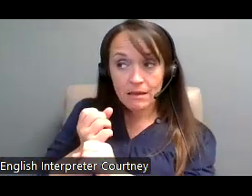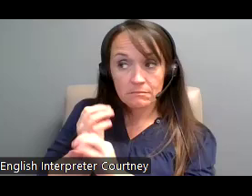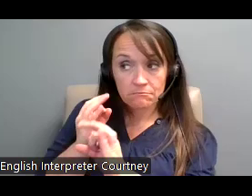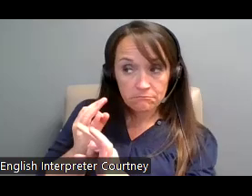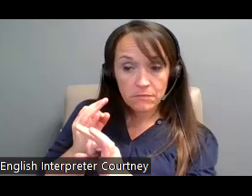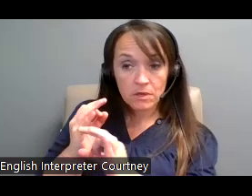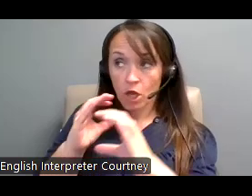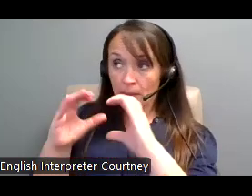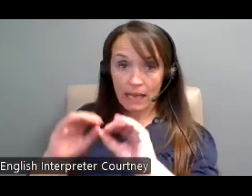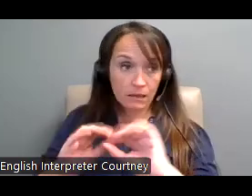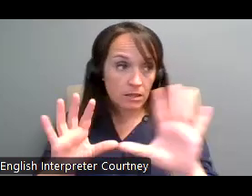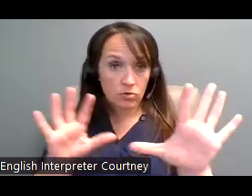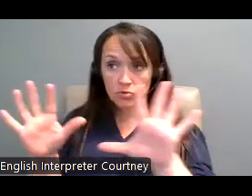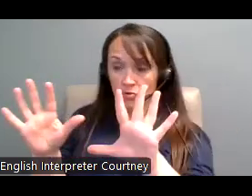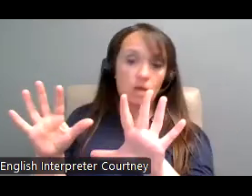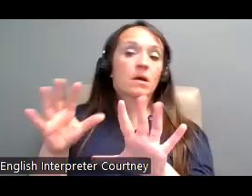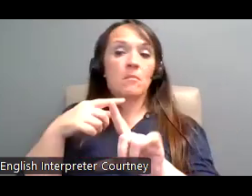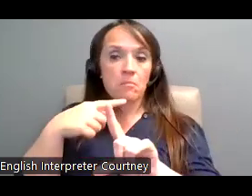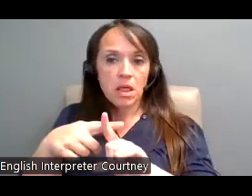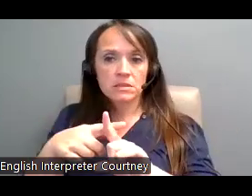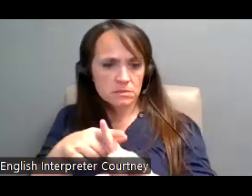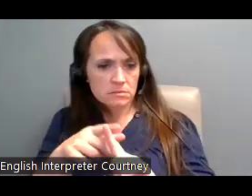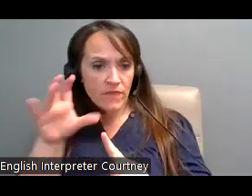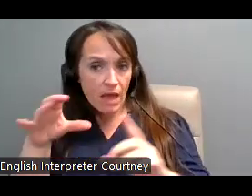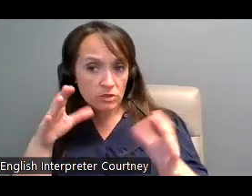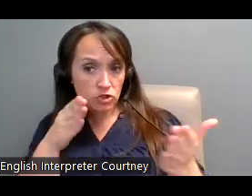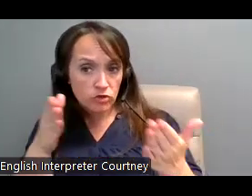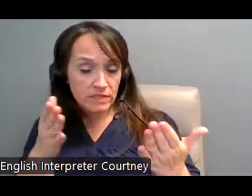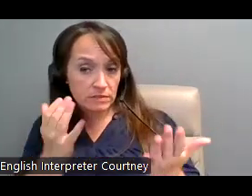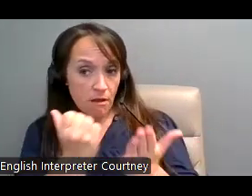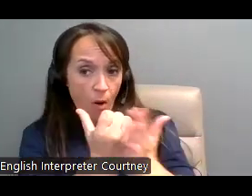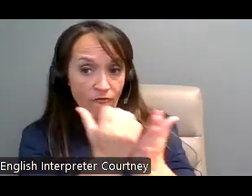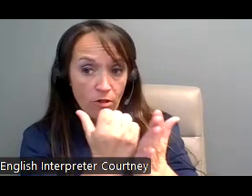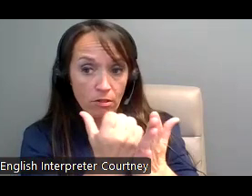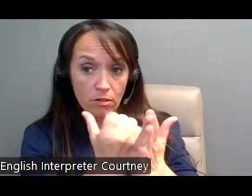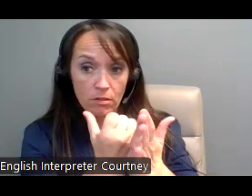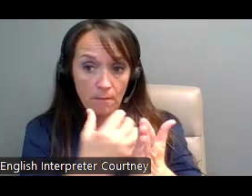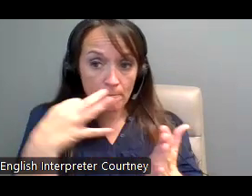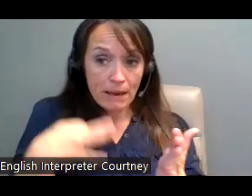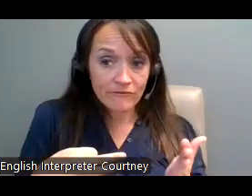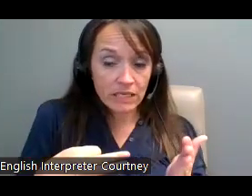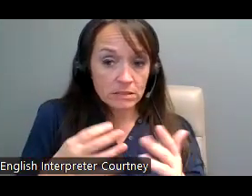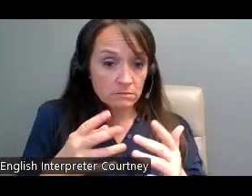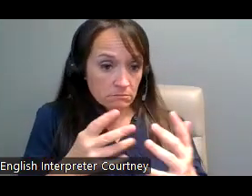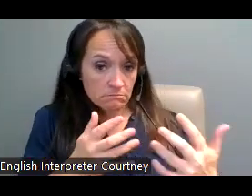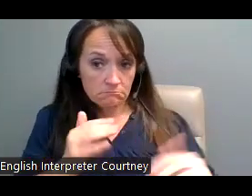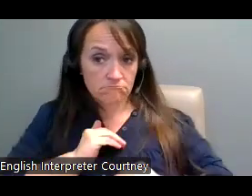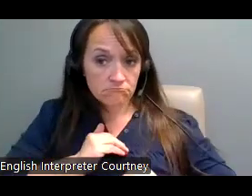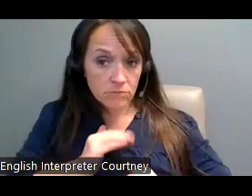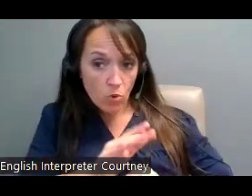with our individuals or their representatives that they have and then service providers and any other